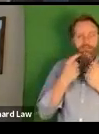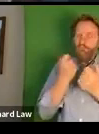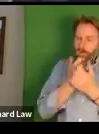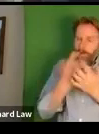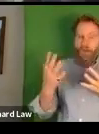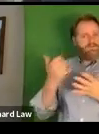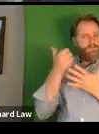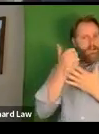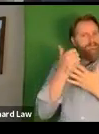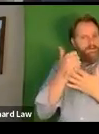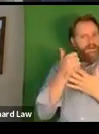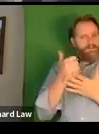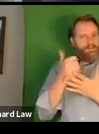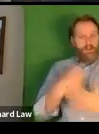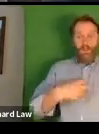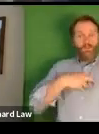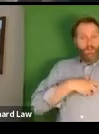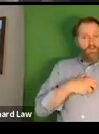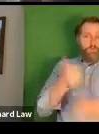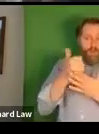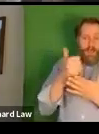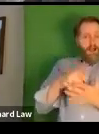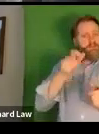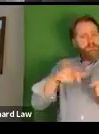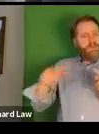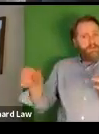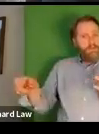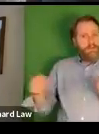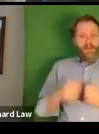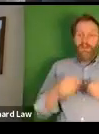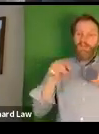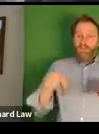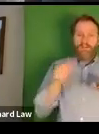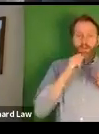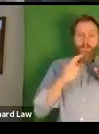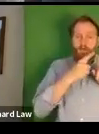process so basically this is going to go on a while but we will be taking all